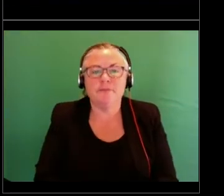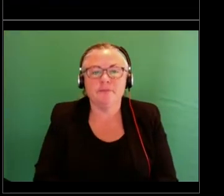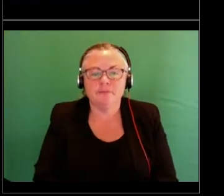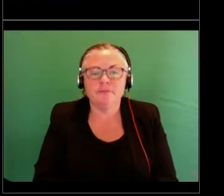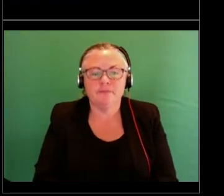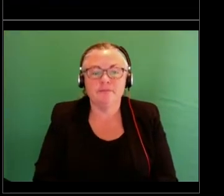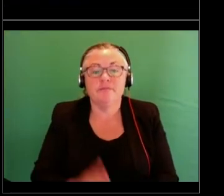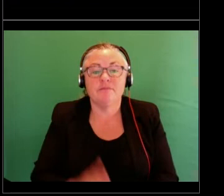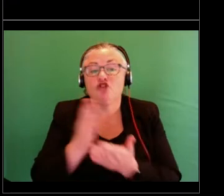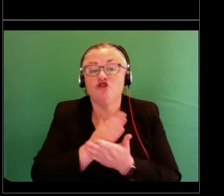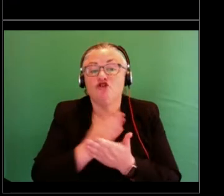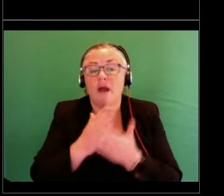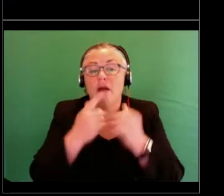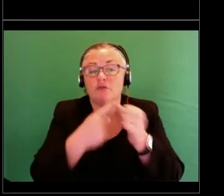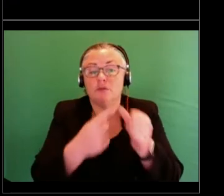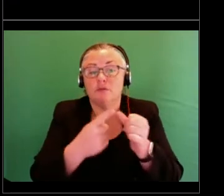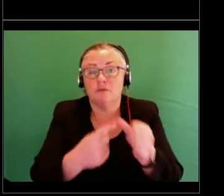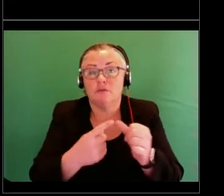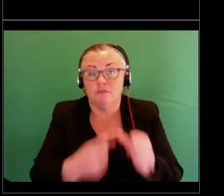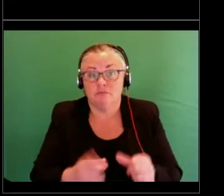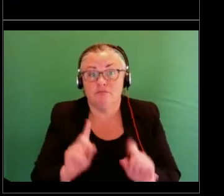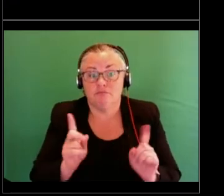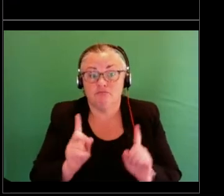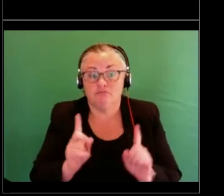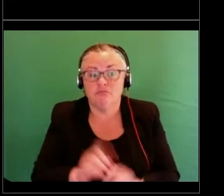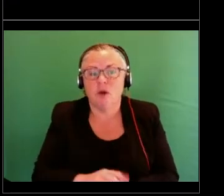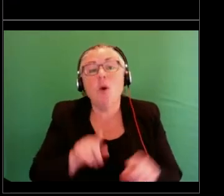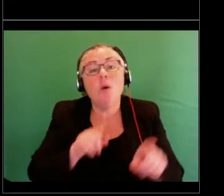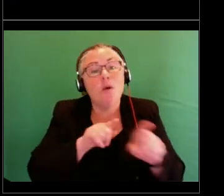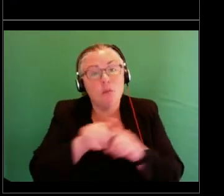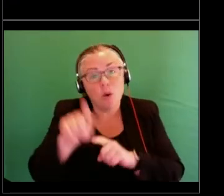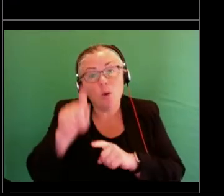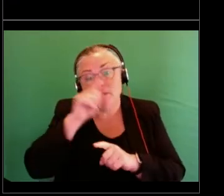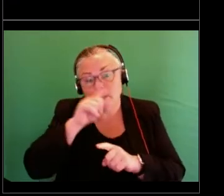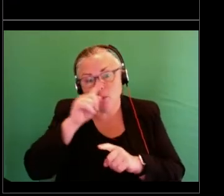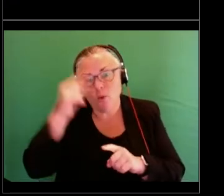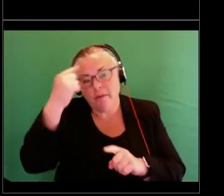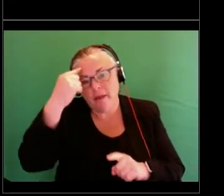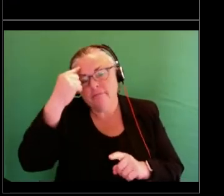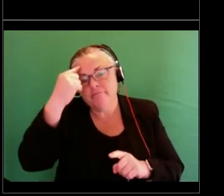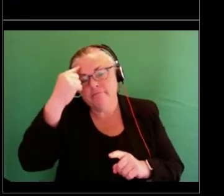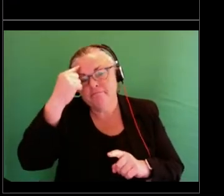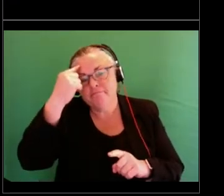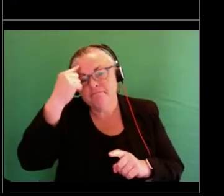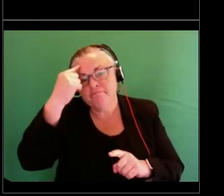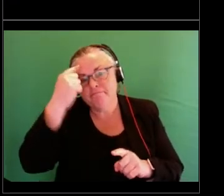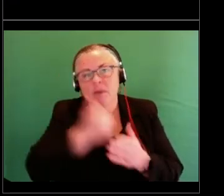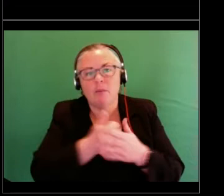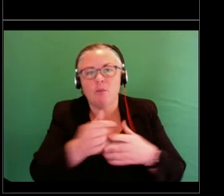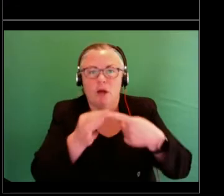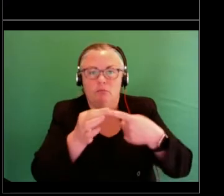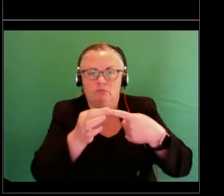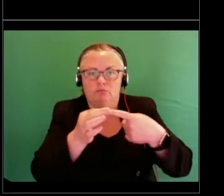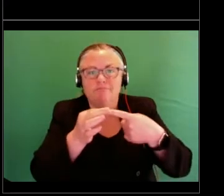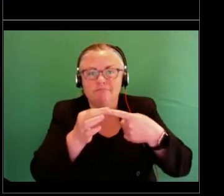So if we did the original application and that person may not meet our means test, certainly